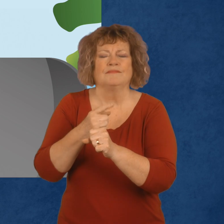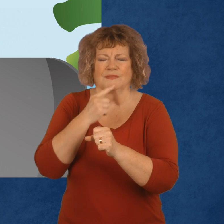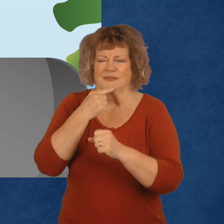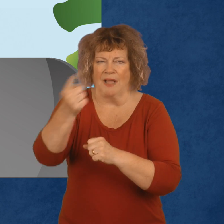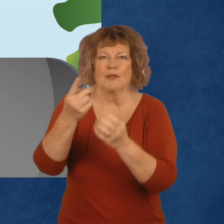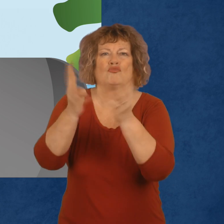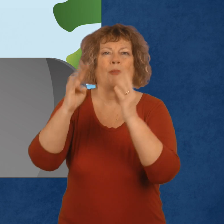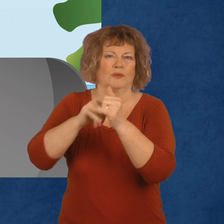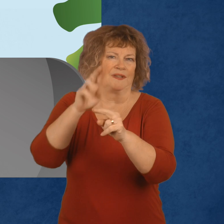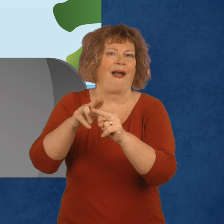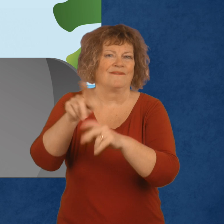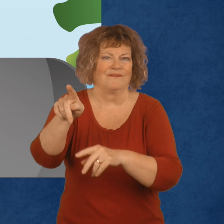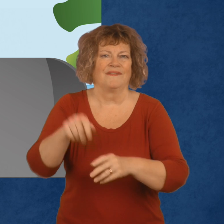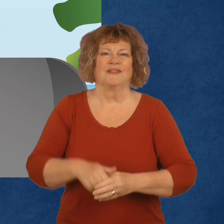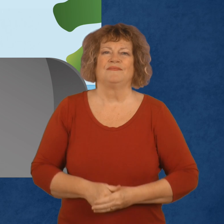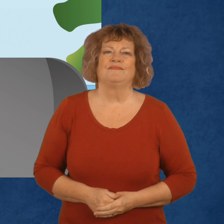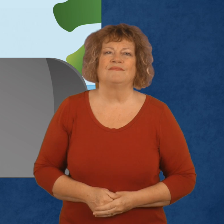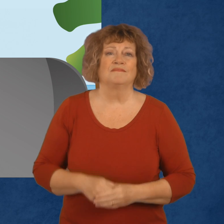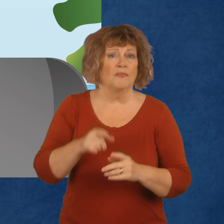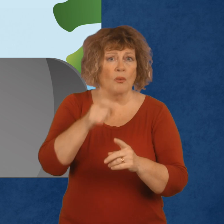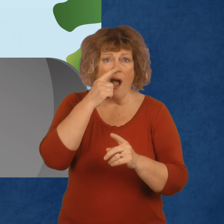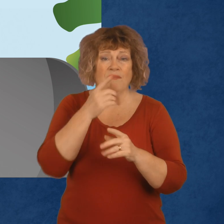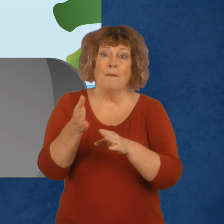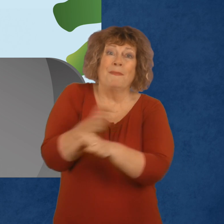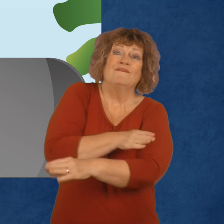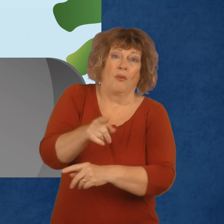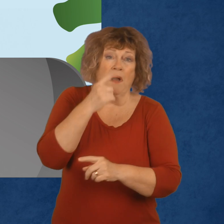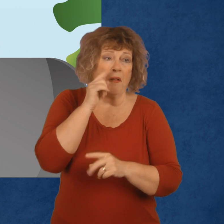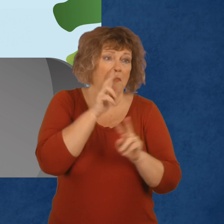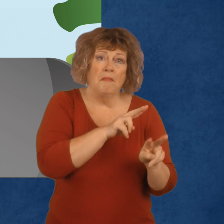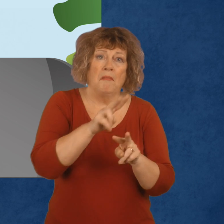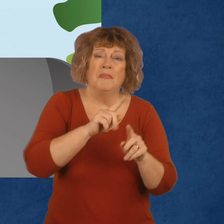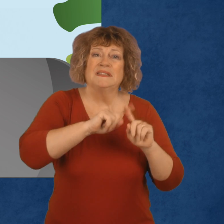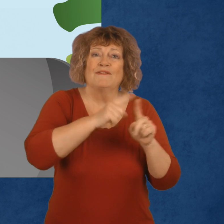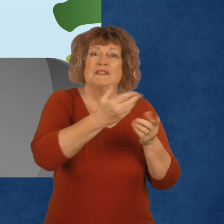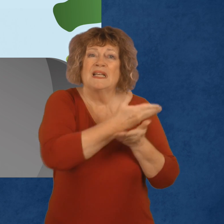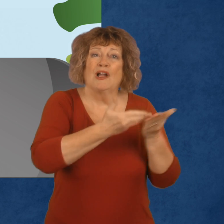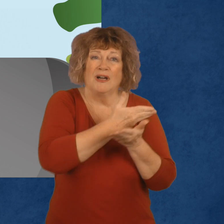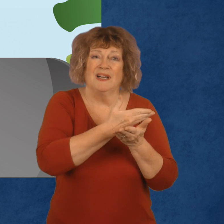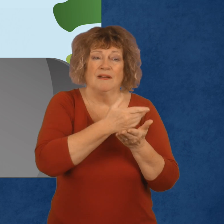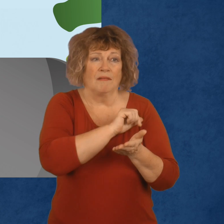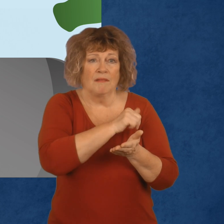You can observe other hearings before yours takes place. This will help you understand what to expect.